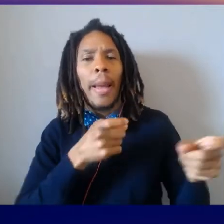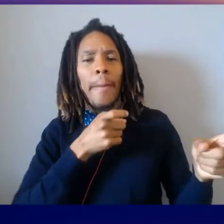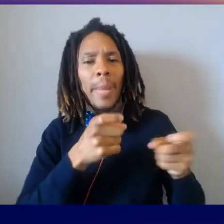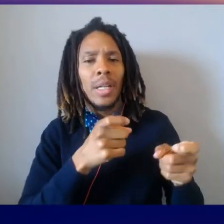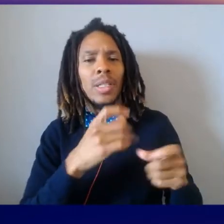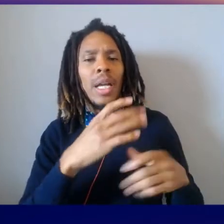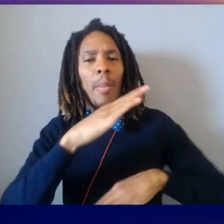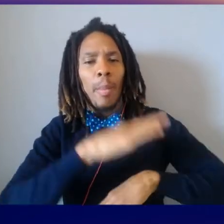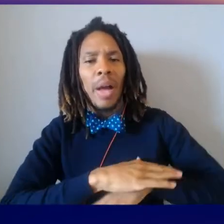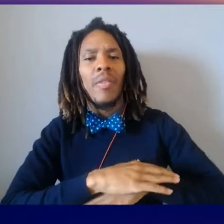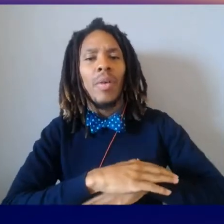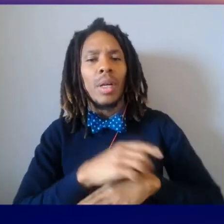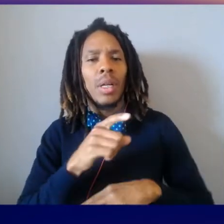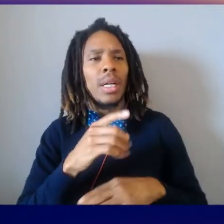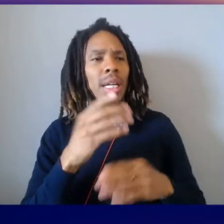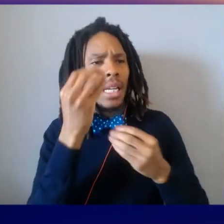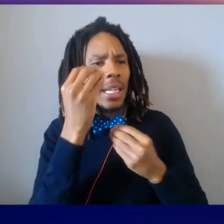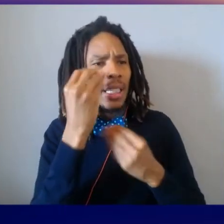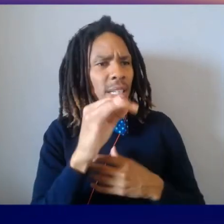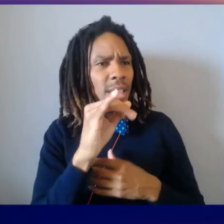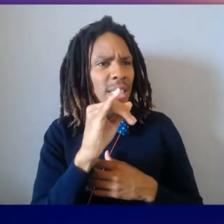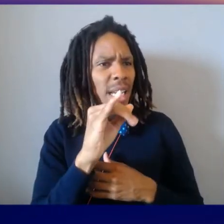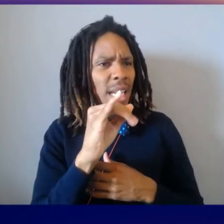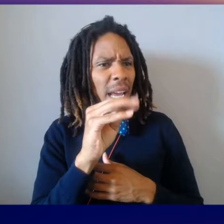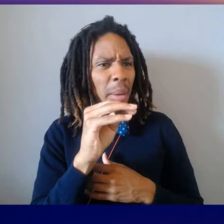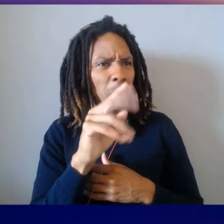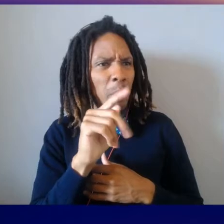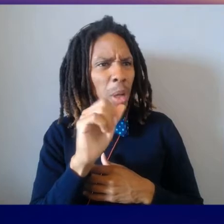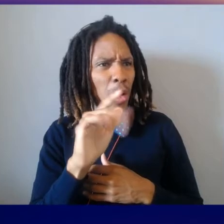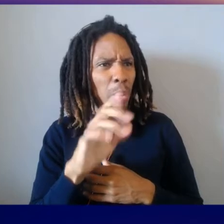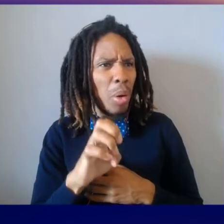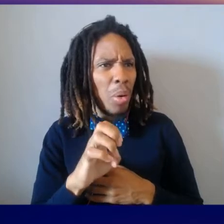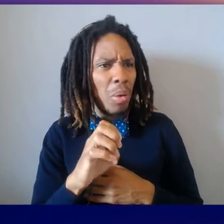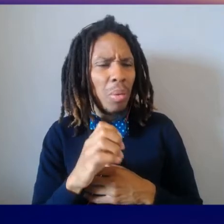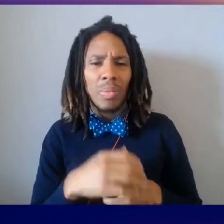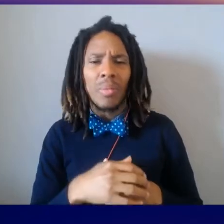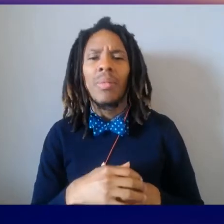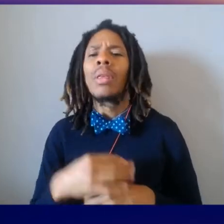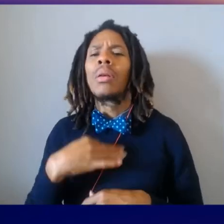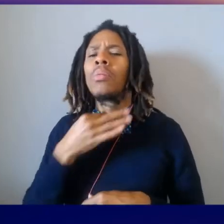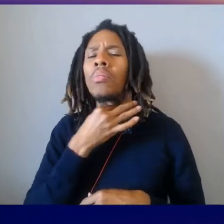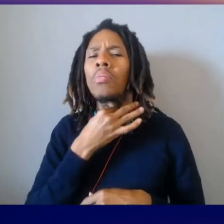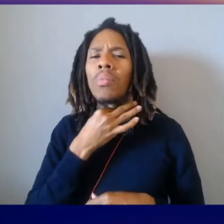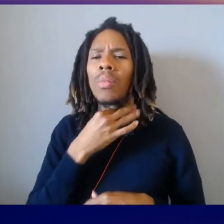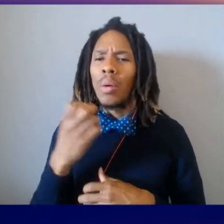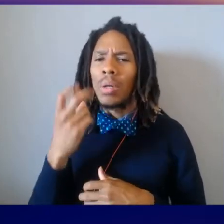which is very important for auditing. Cool. All right. So, I'm kind of curious to see this in action. Brilliant. - So, can we see a demo?